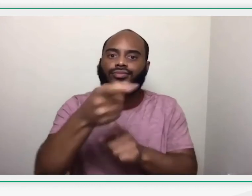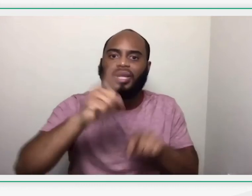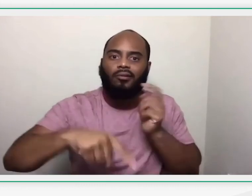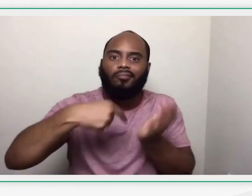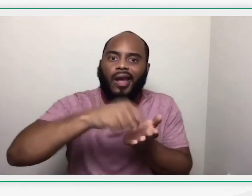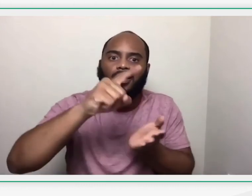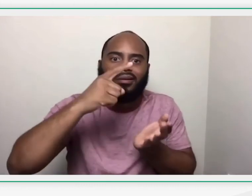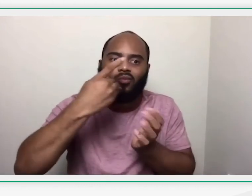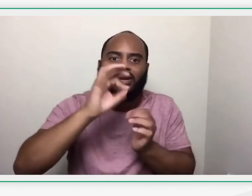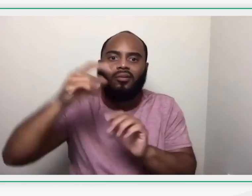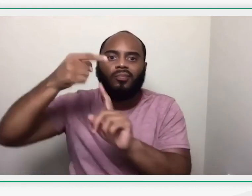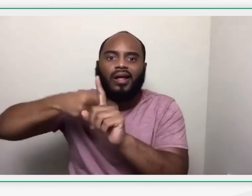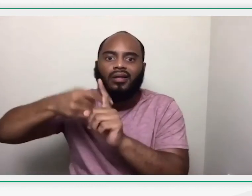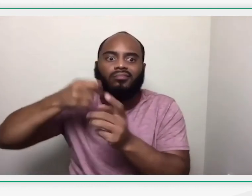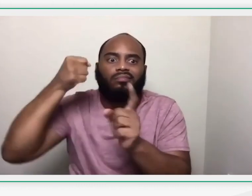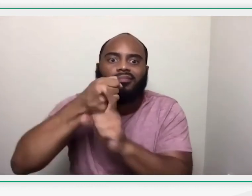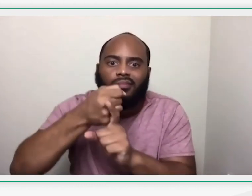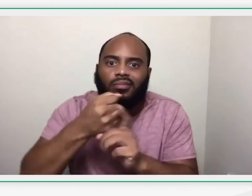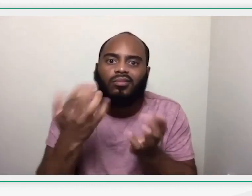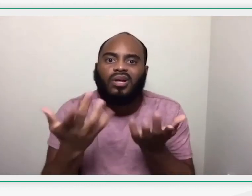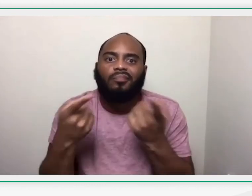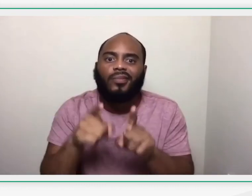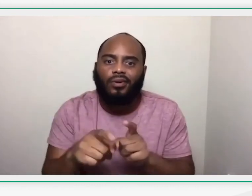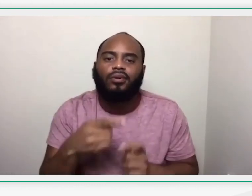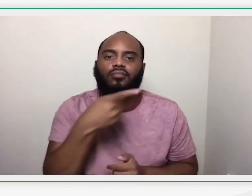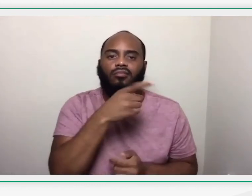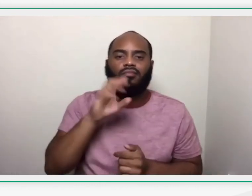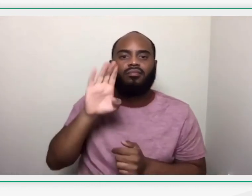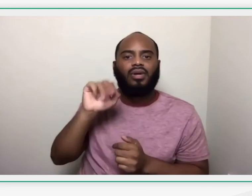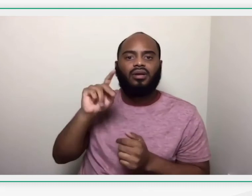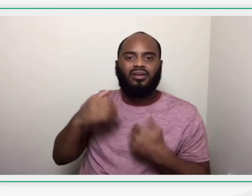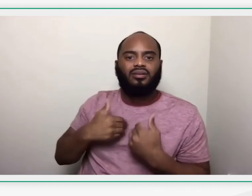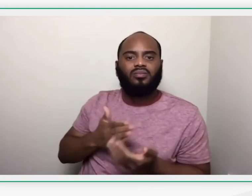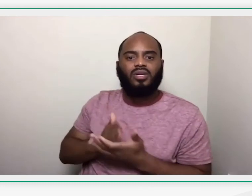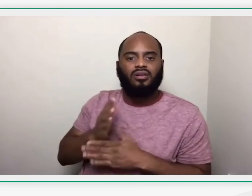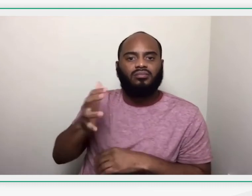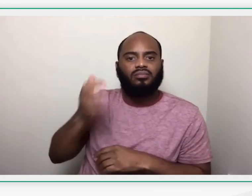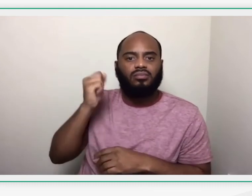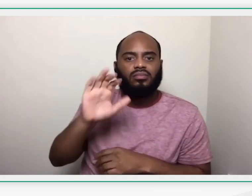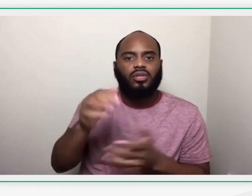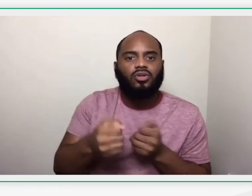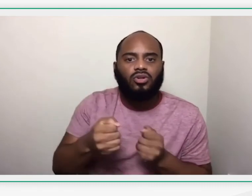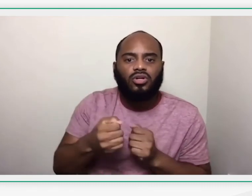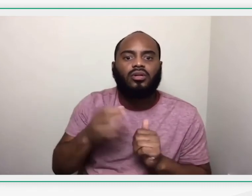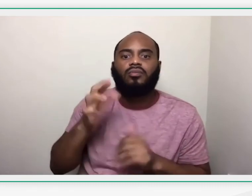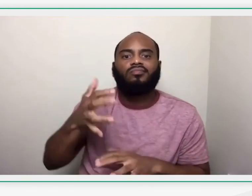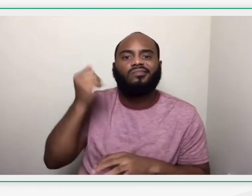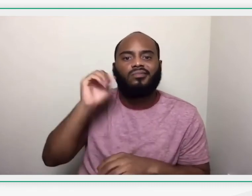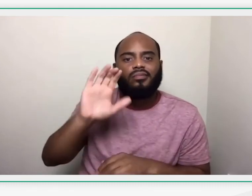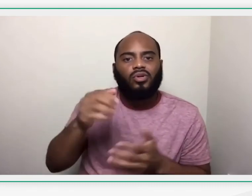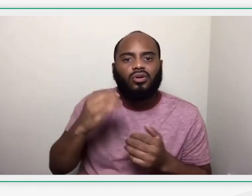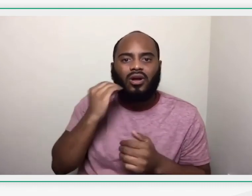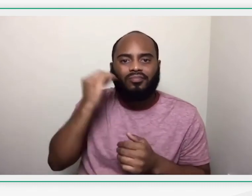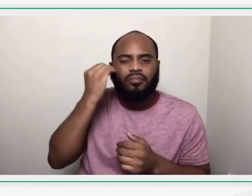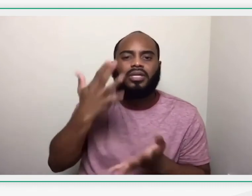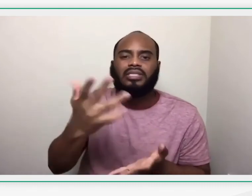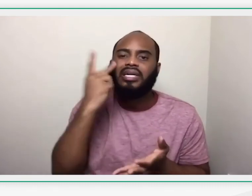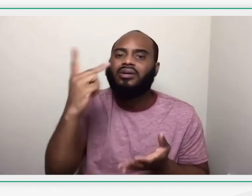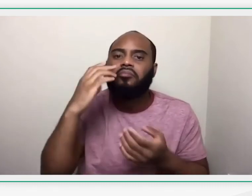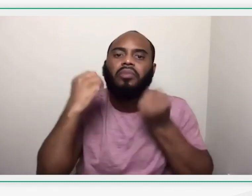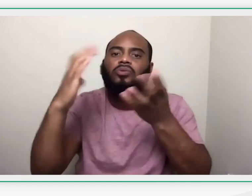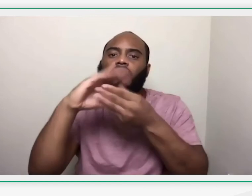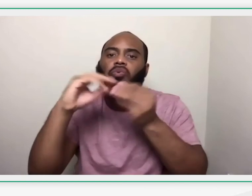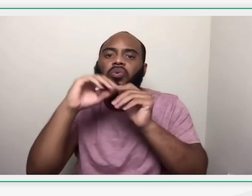So, if there's a particular month that you cannot pay it back, the bank does have a right to repossess that vehicle or repossess that house. And I'm sure you've heard of that happening.